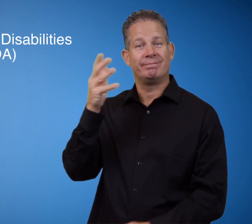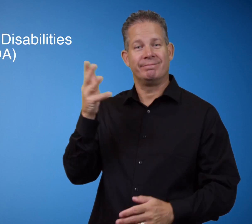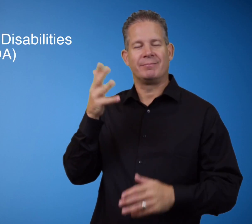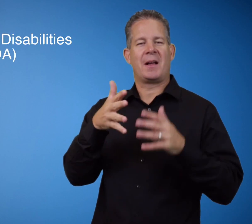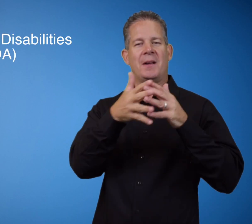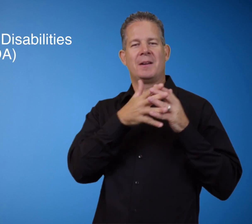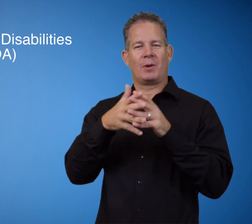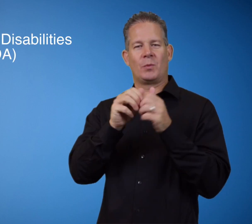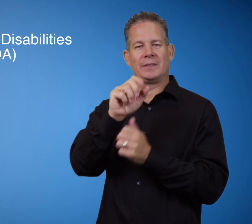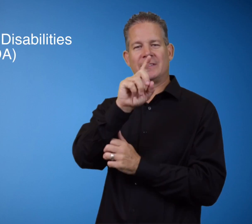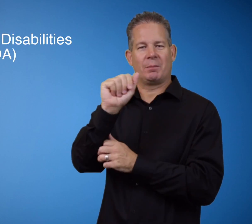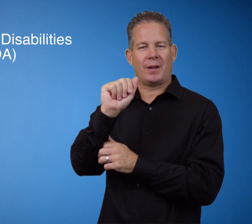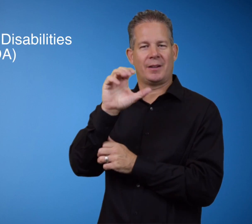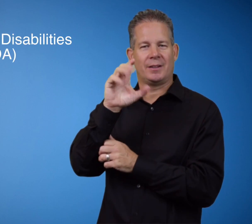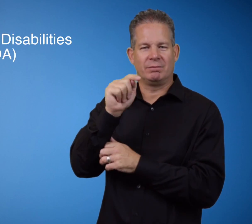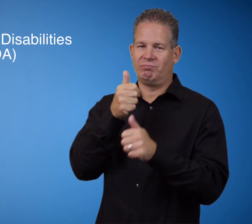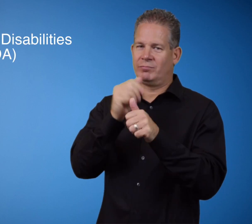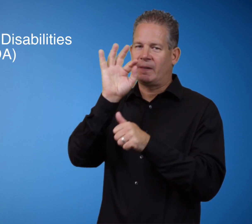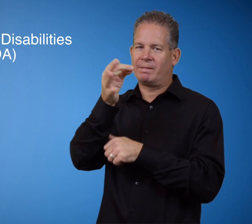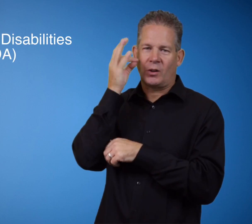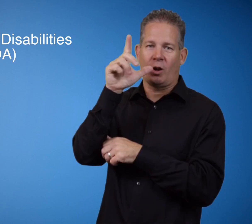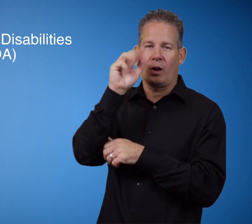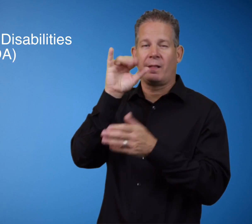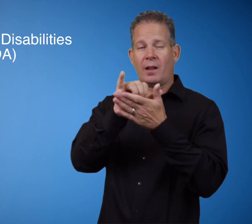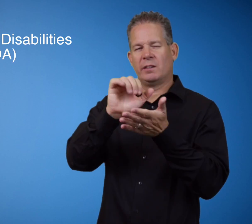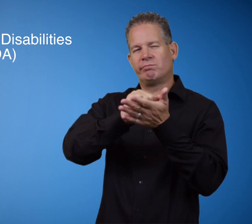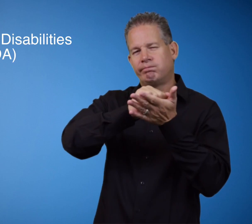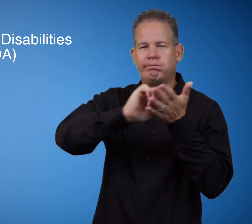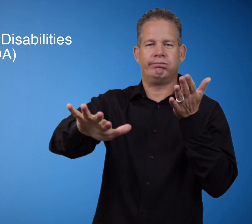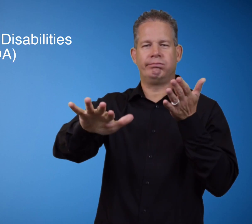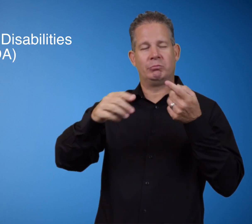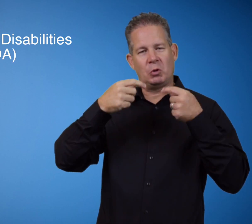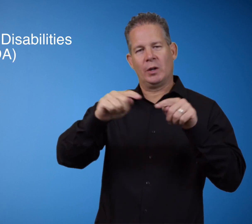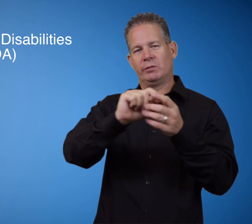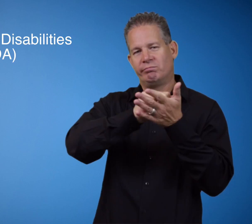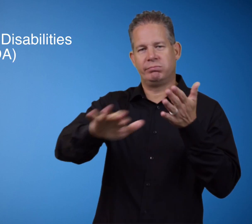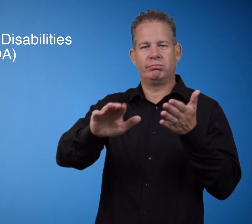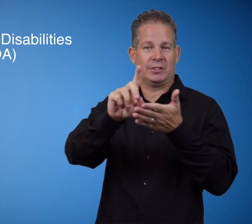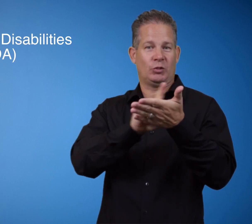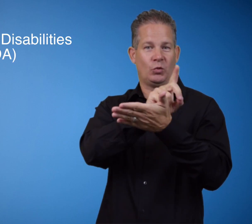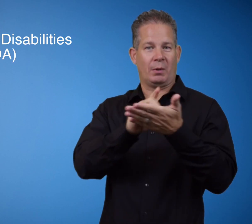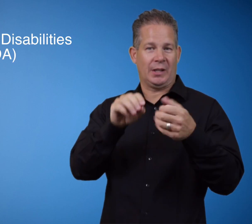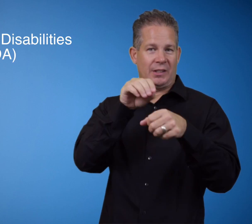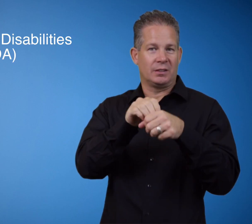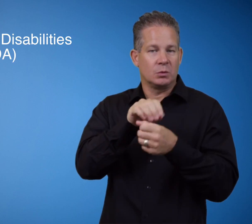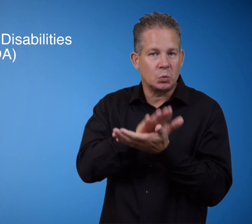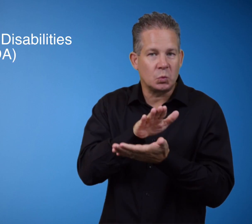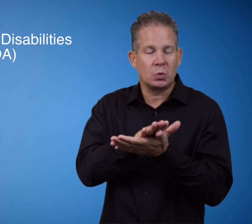The Americans with Disability Act, or ADA, is a federal law that tries to remove discrimination